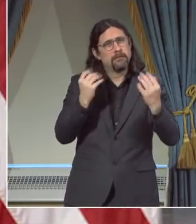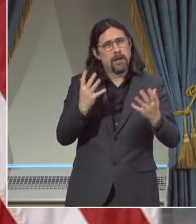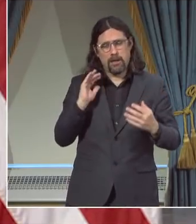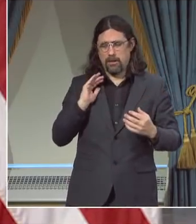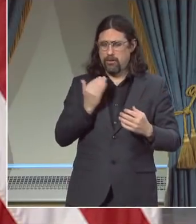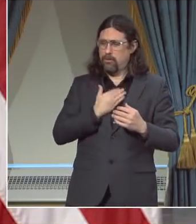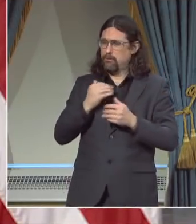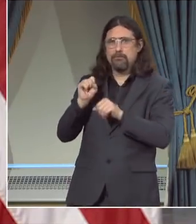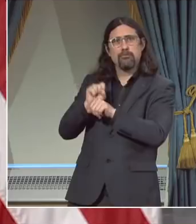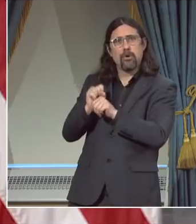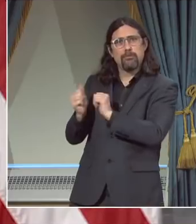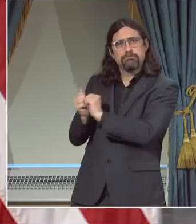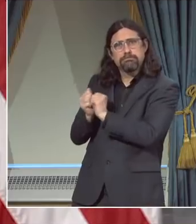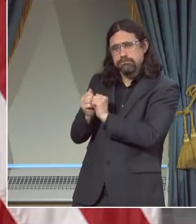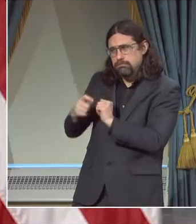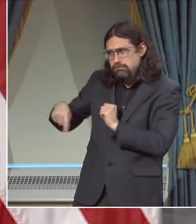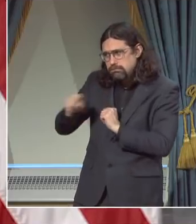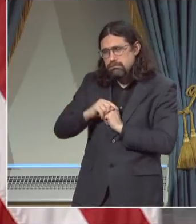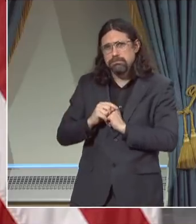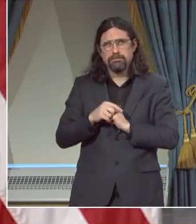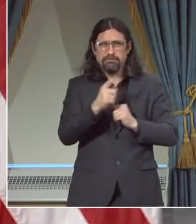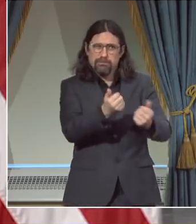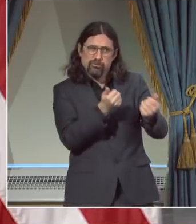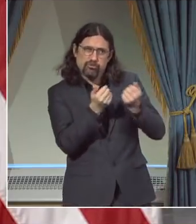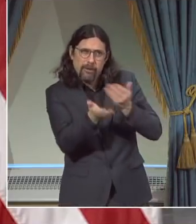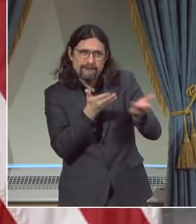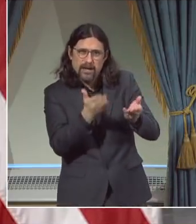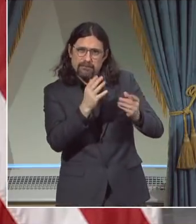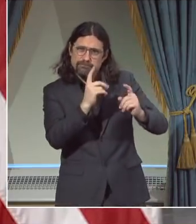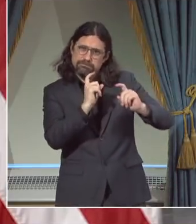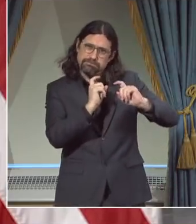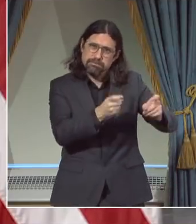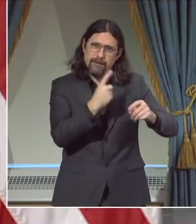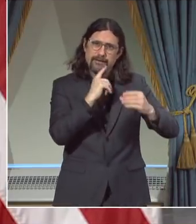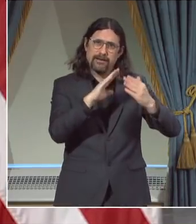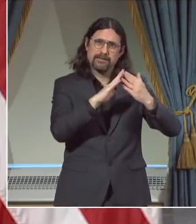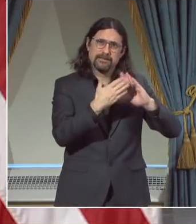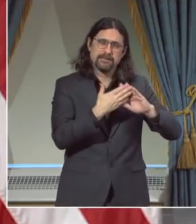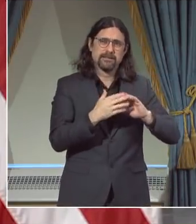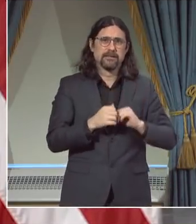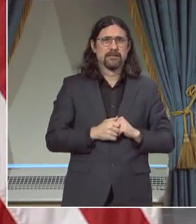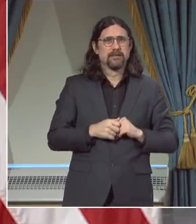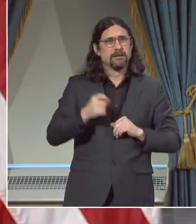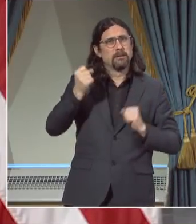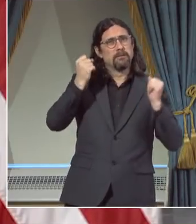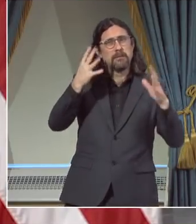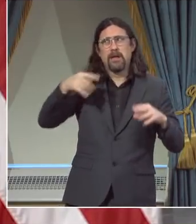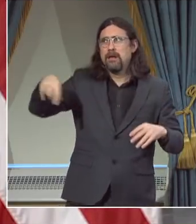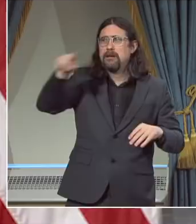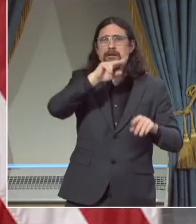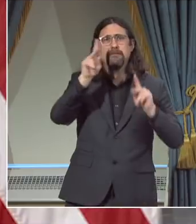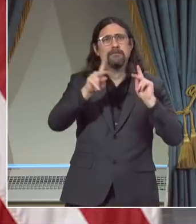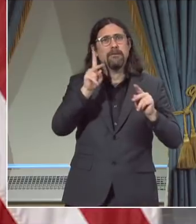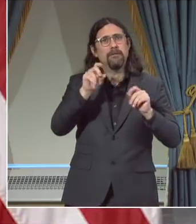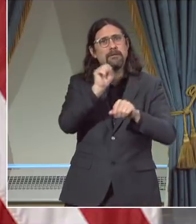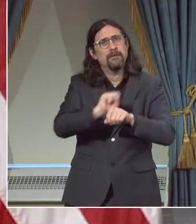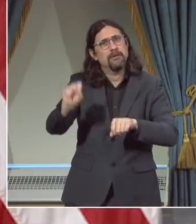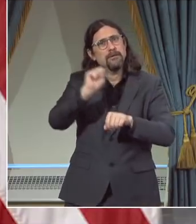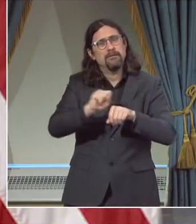WE'VE LOST WHO ARE OUR COLLEAGUES IN PUBLIC SERVICE. AND AS YOU'VE HEARD, EVERY ONE OF TH EMAN